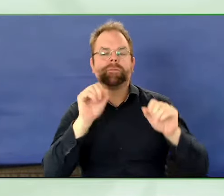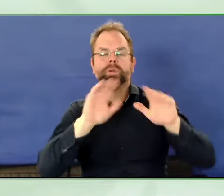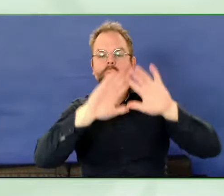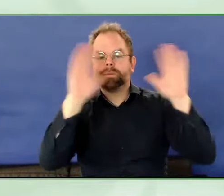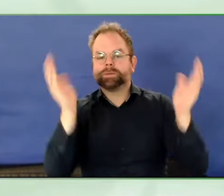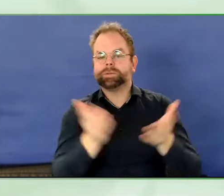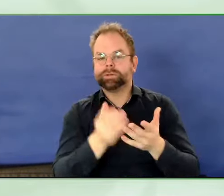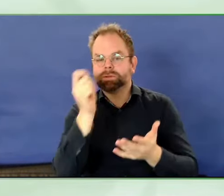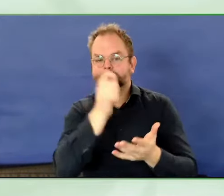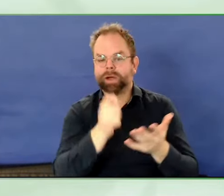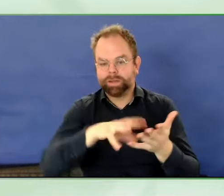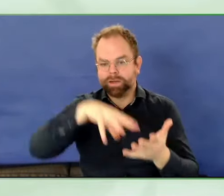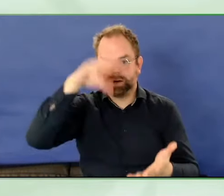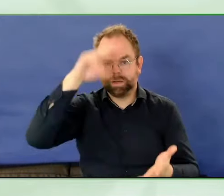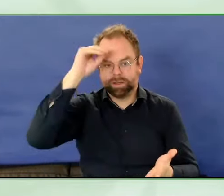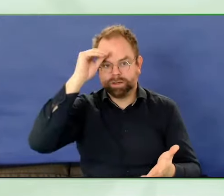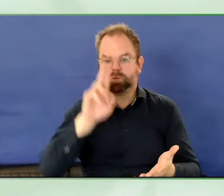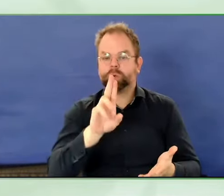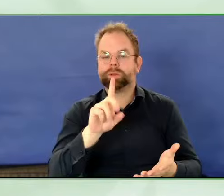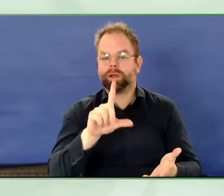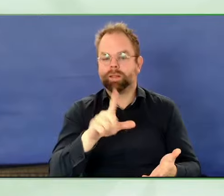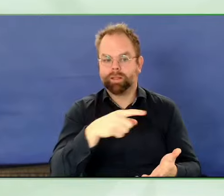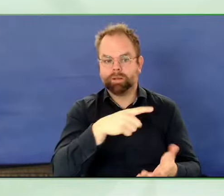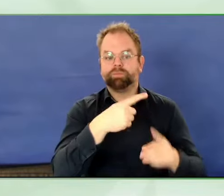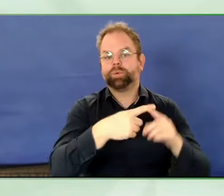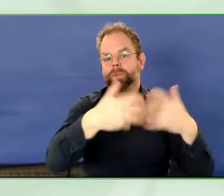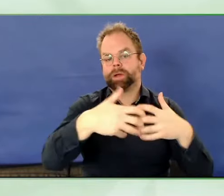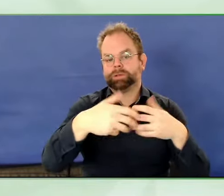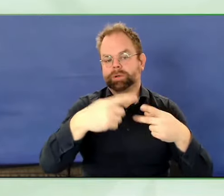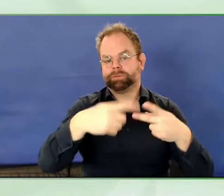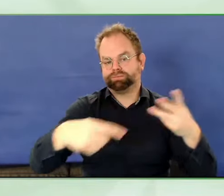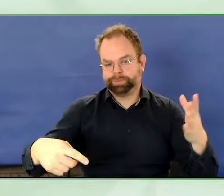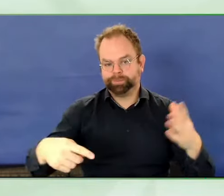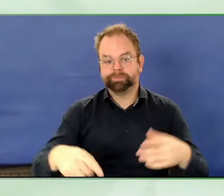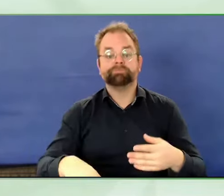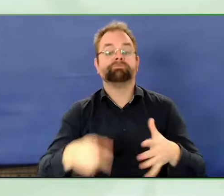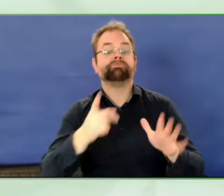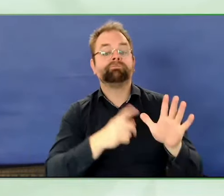and align them with the processes they are doing.